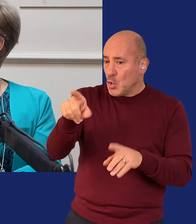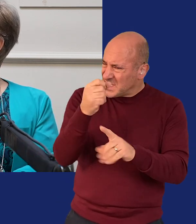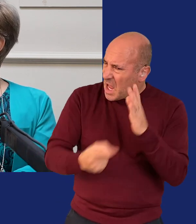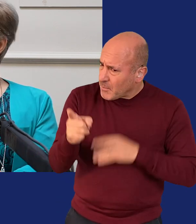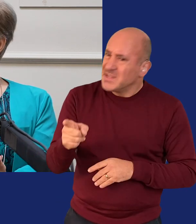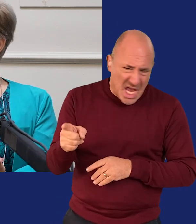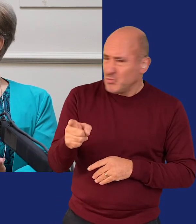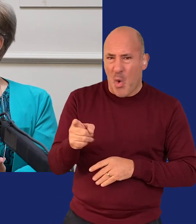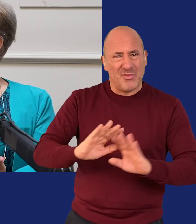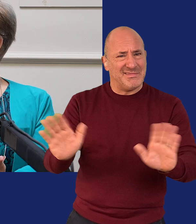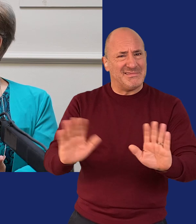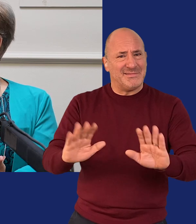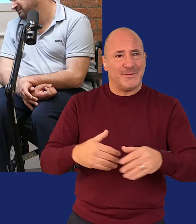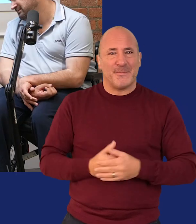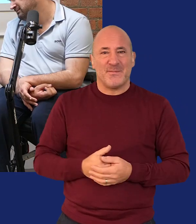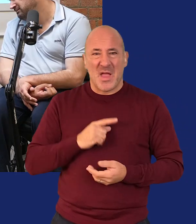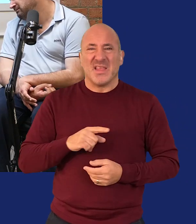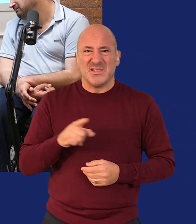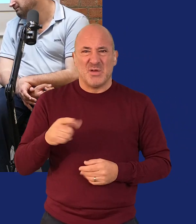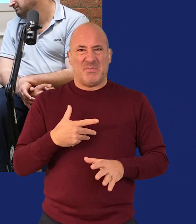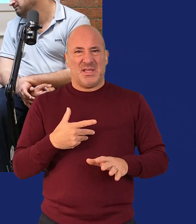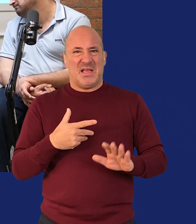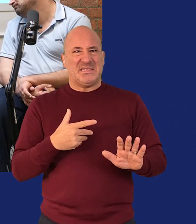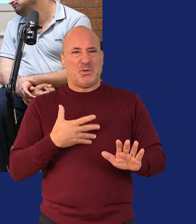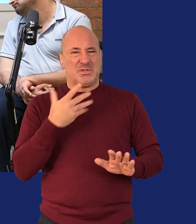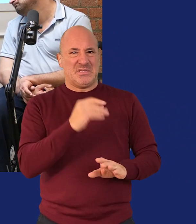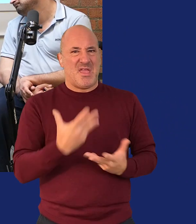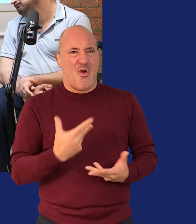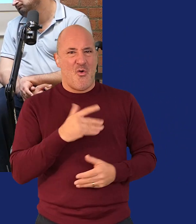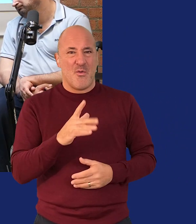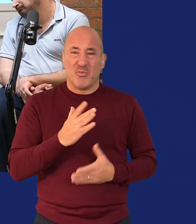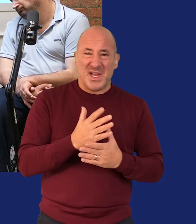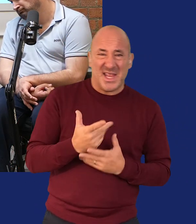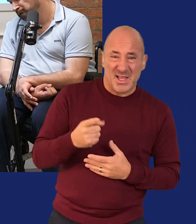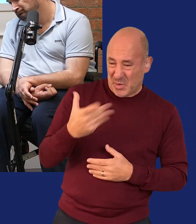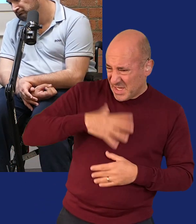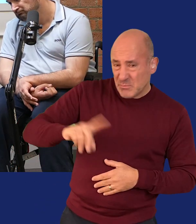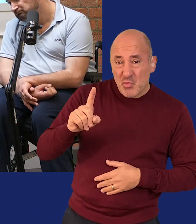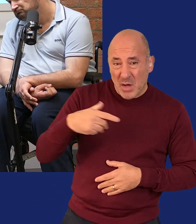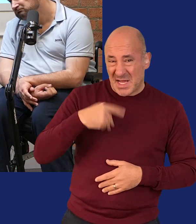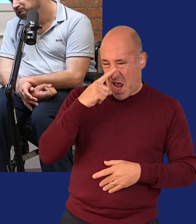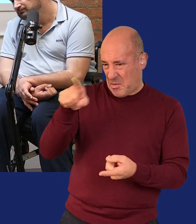Yes, no, because you might not want to tell the employer at that point, but it's actually saying, um, we want to give you whatever you need